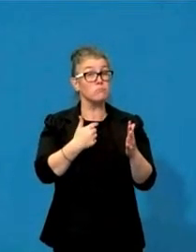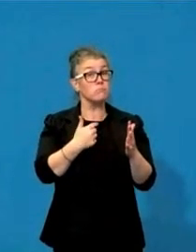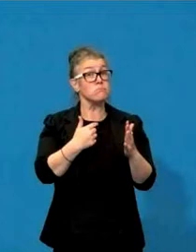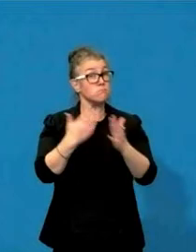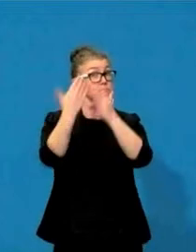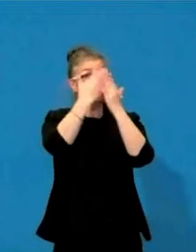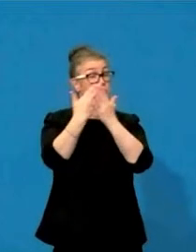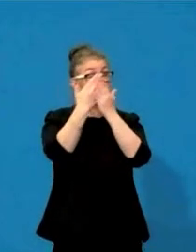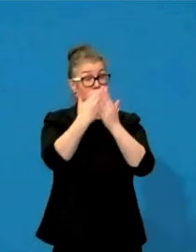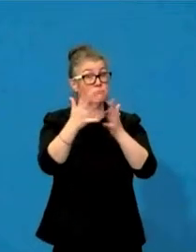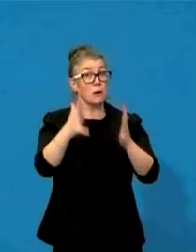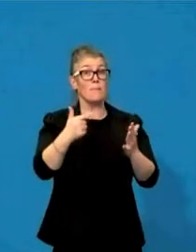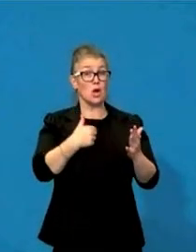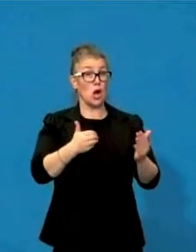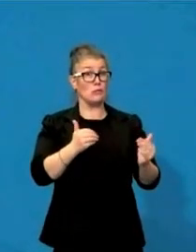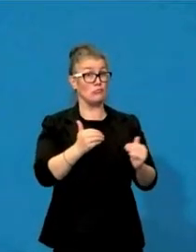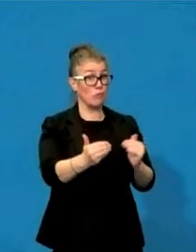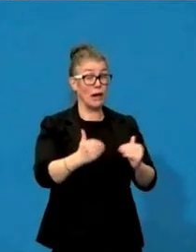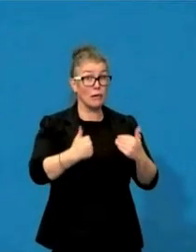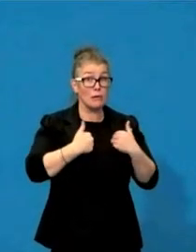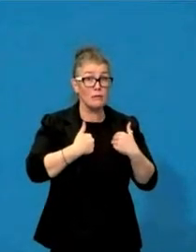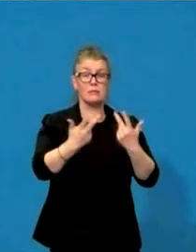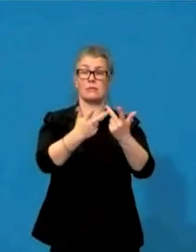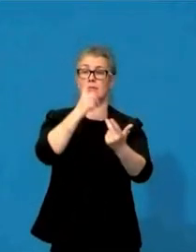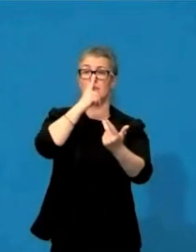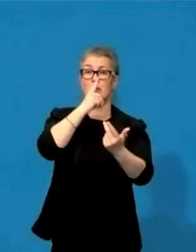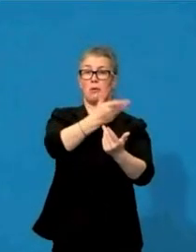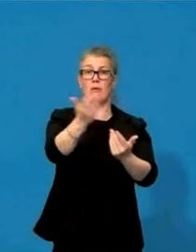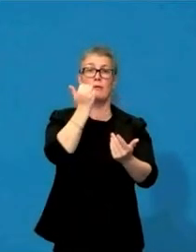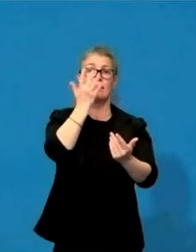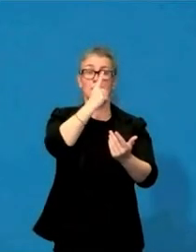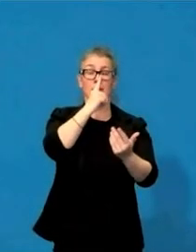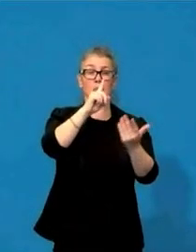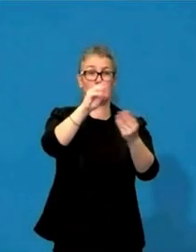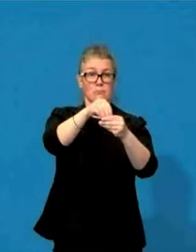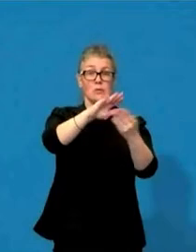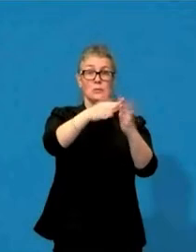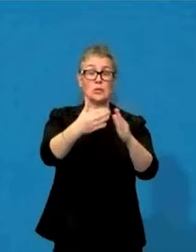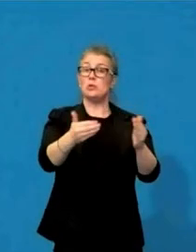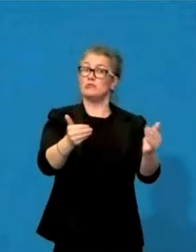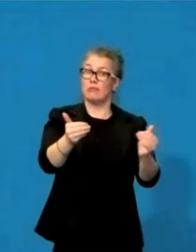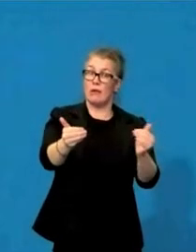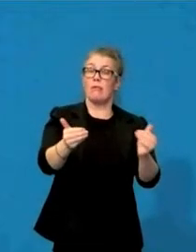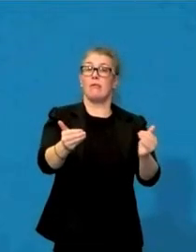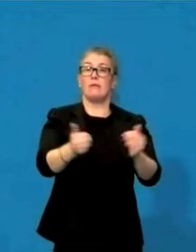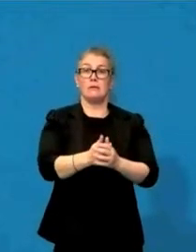What more other Aboriginal people in community and English being their second or third language, you know, and - so, yes.